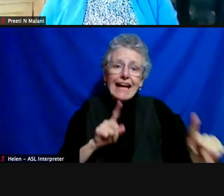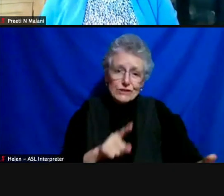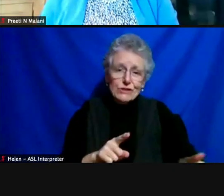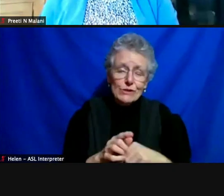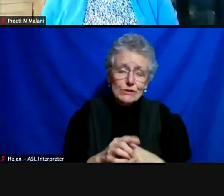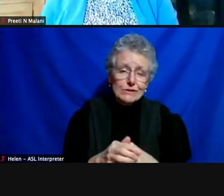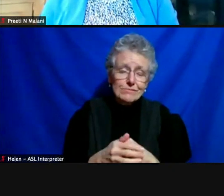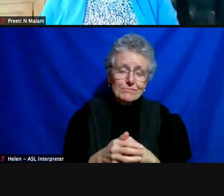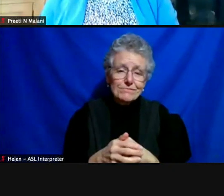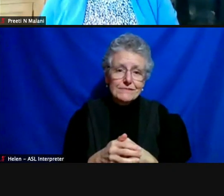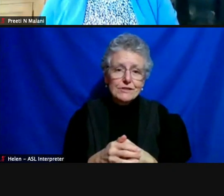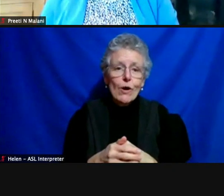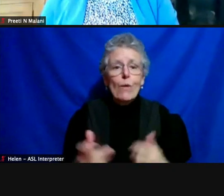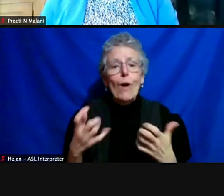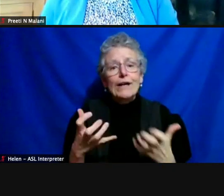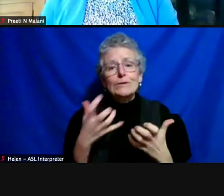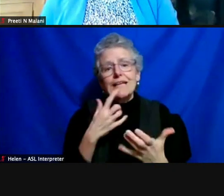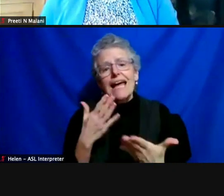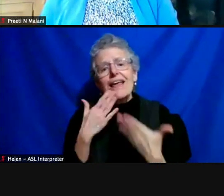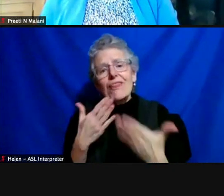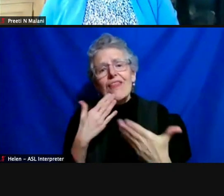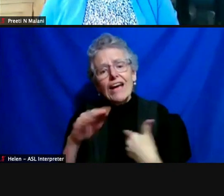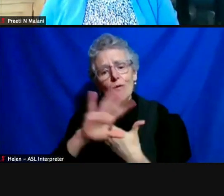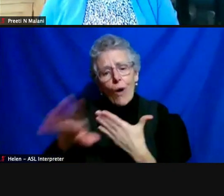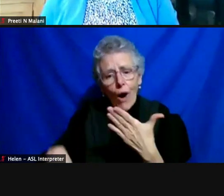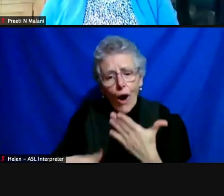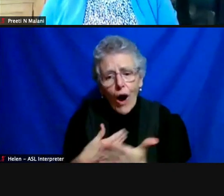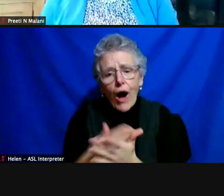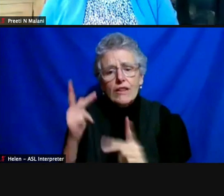So let me thank all of our participants today,